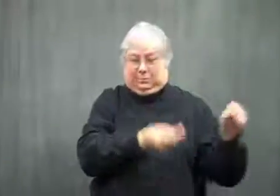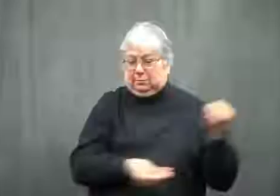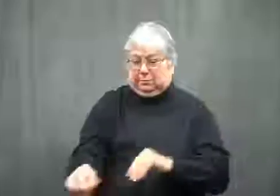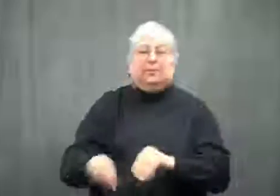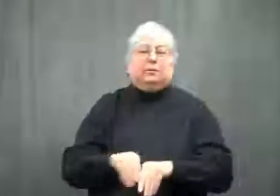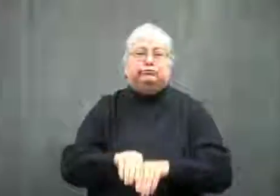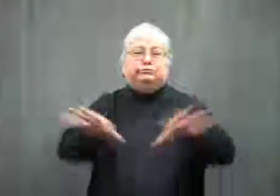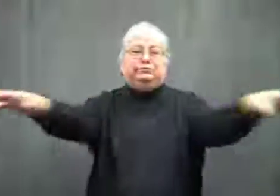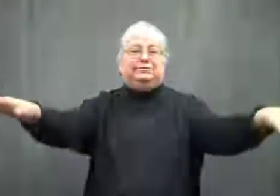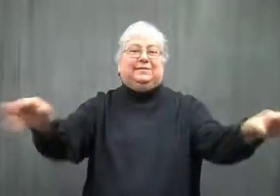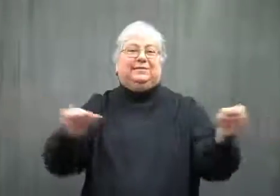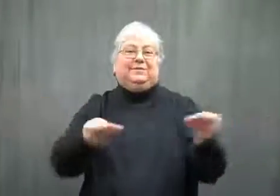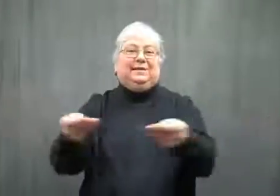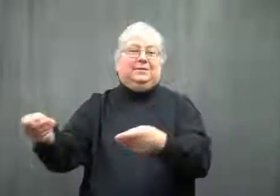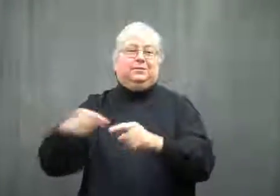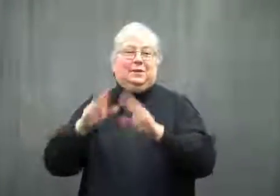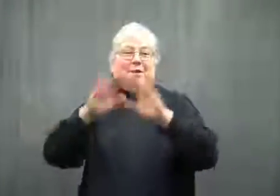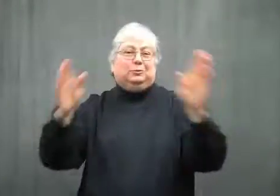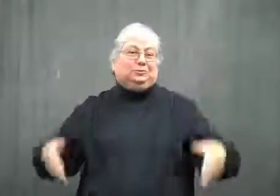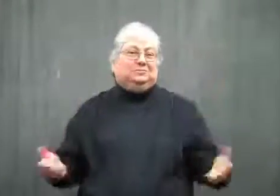which then goes to houses.